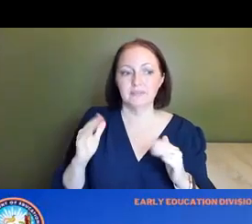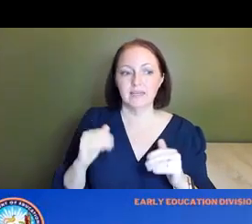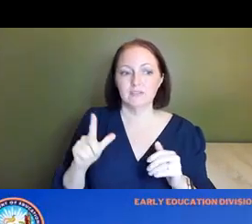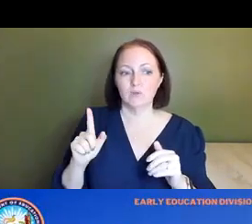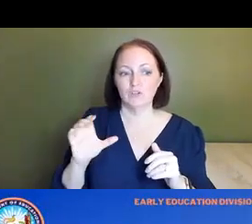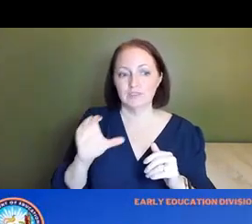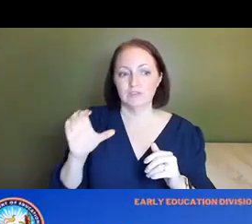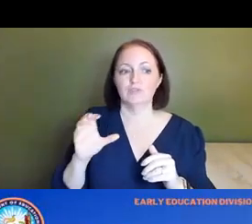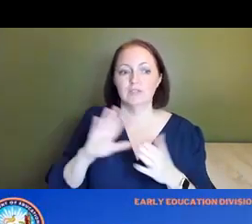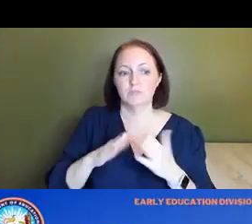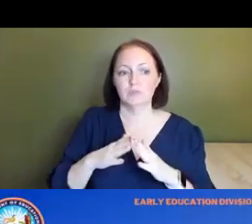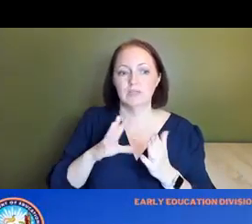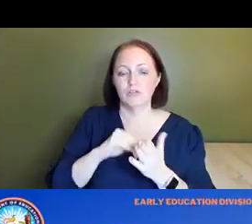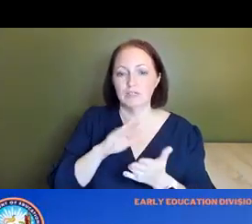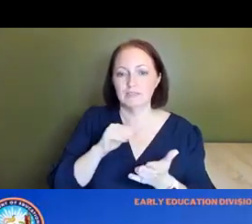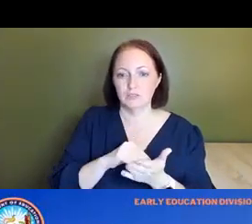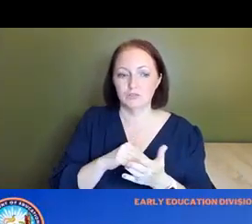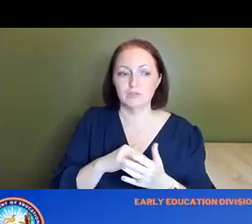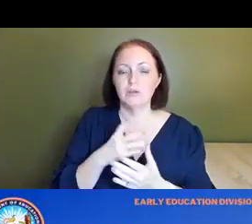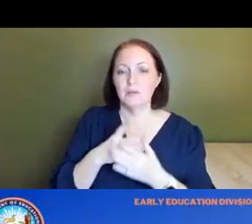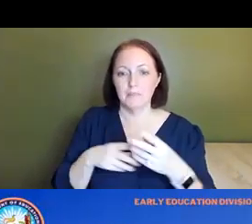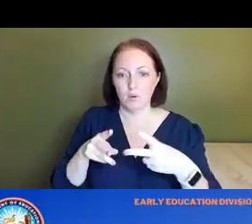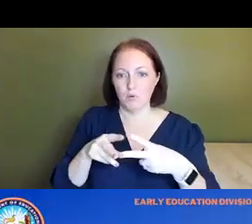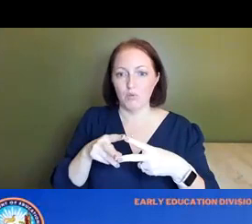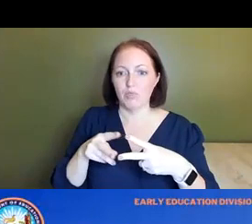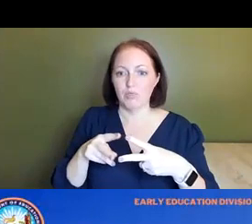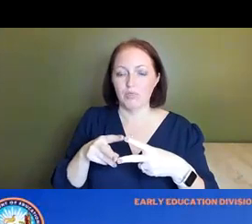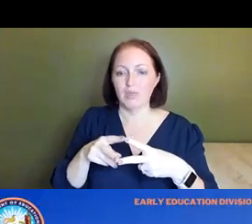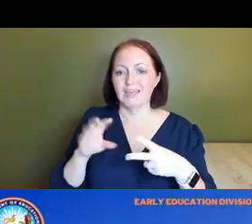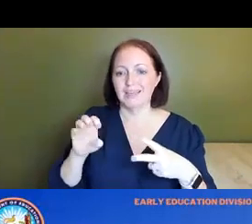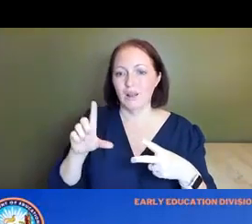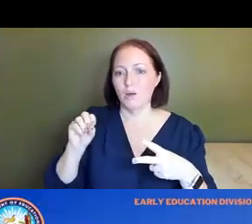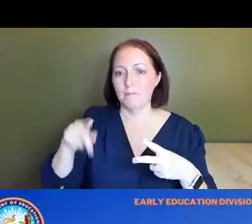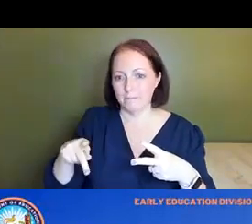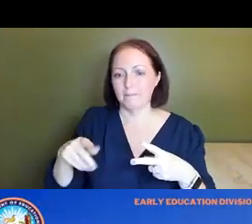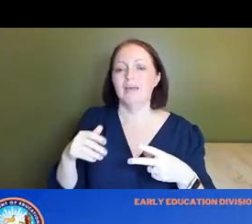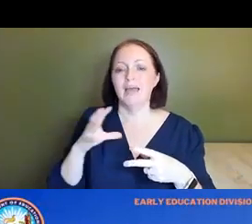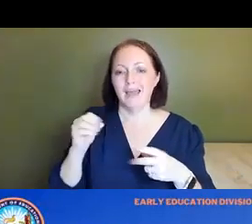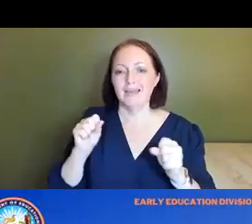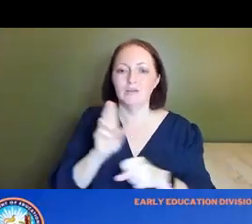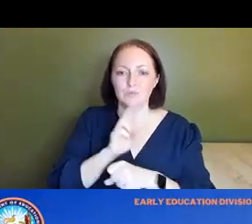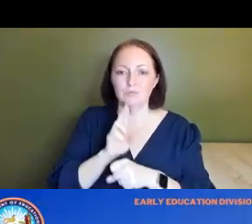Community Learning Centers those are both ELO-Ps and can also be used to provide extended